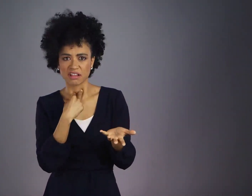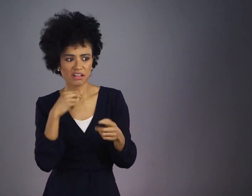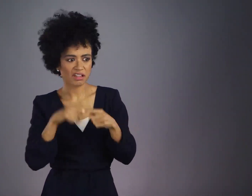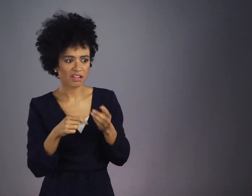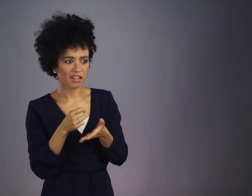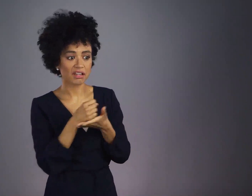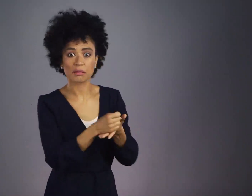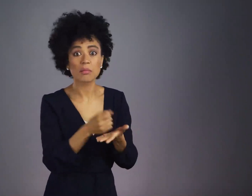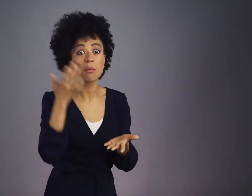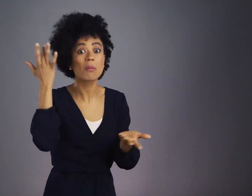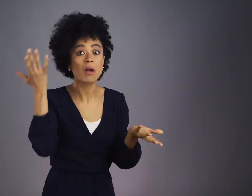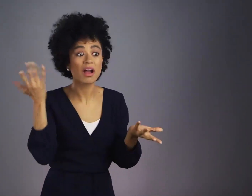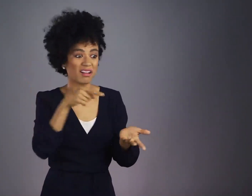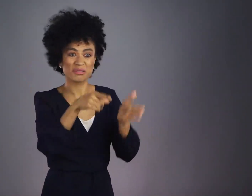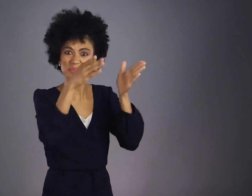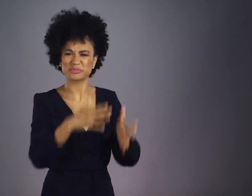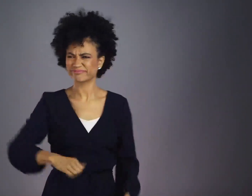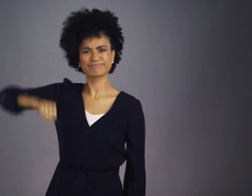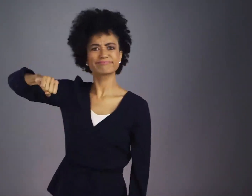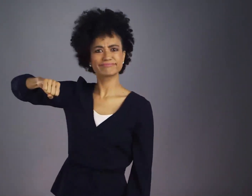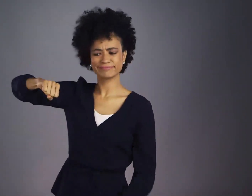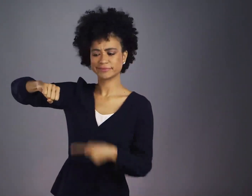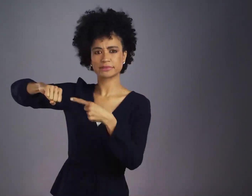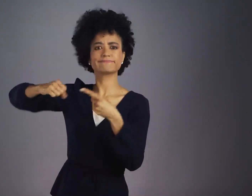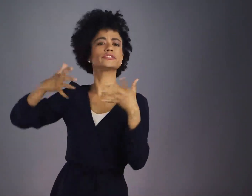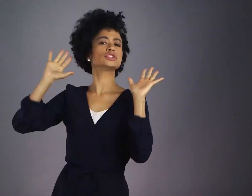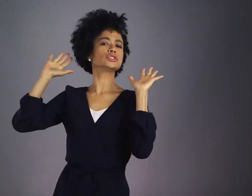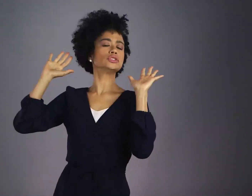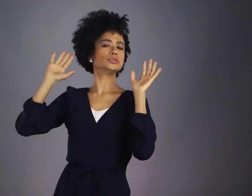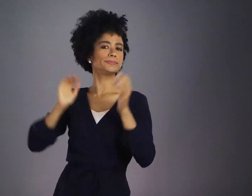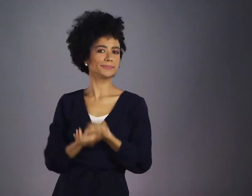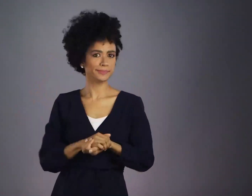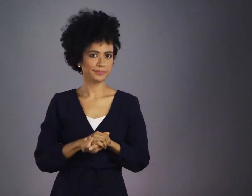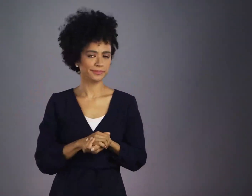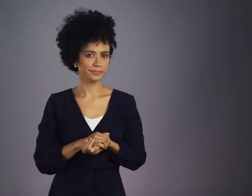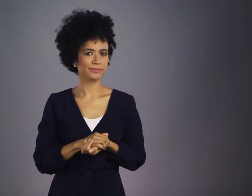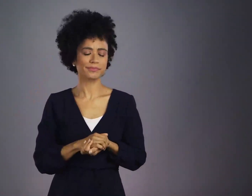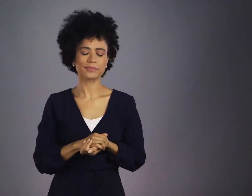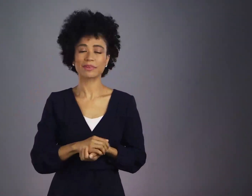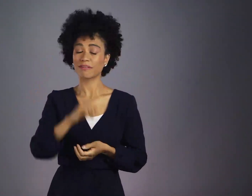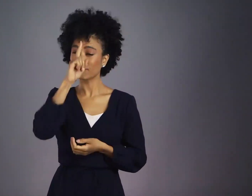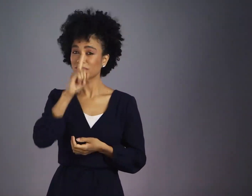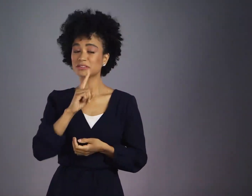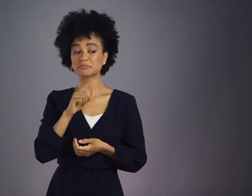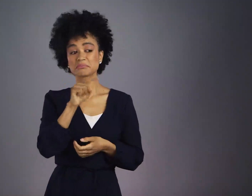But our man is sure to be impressed with a sincere desire to set right the wrong.